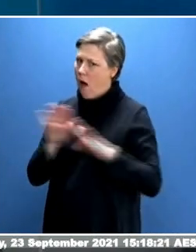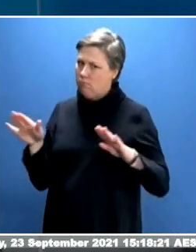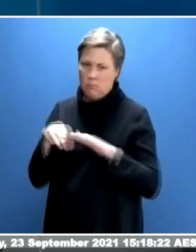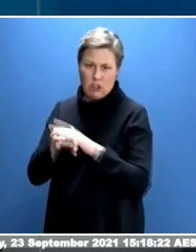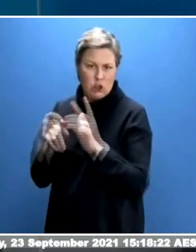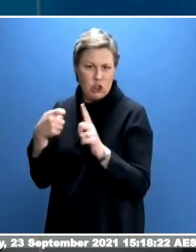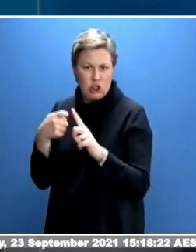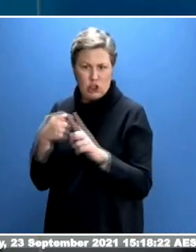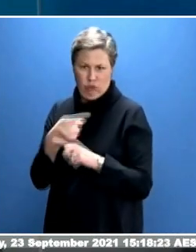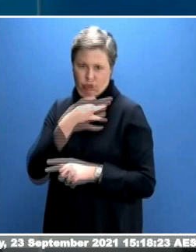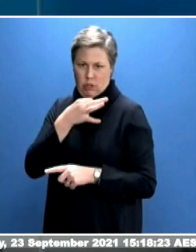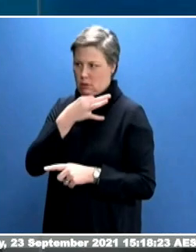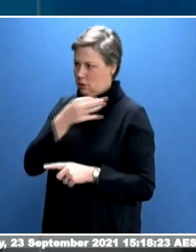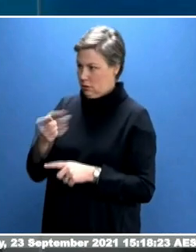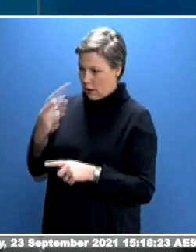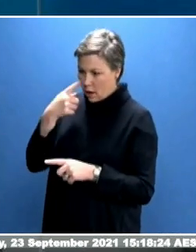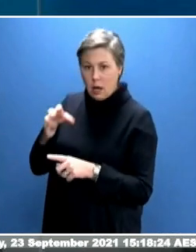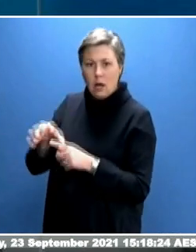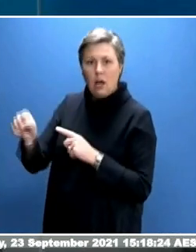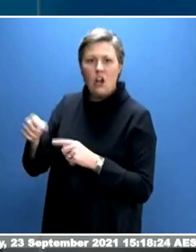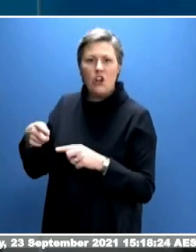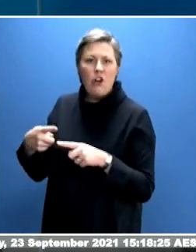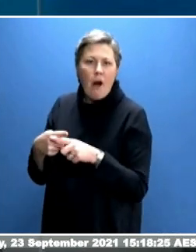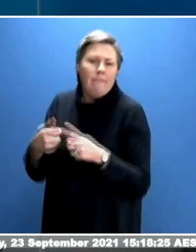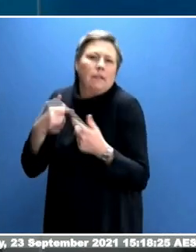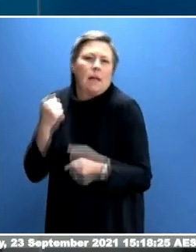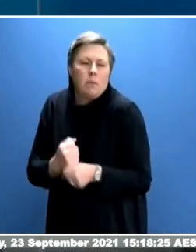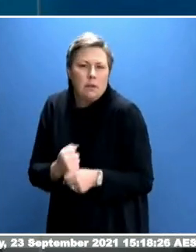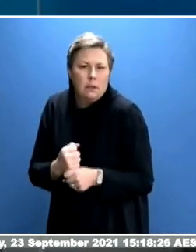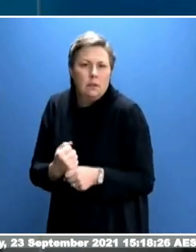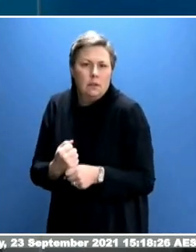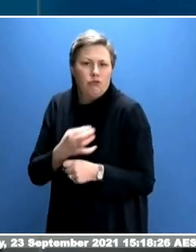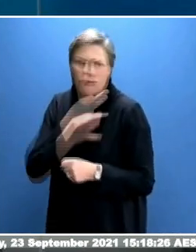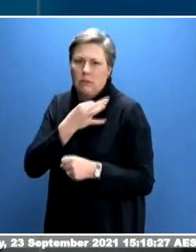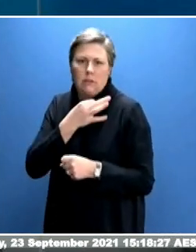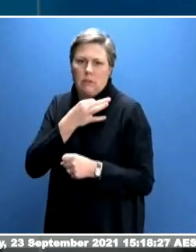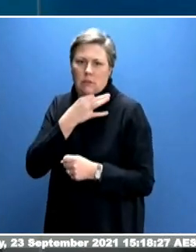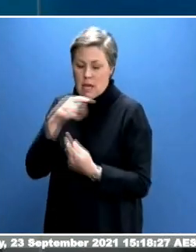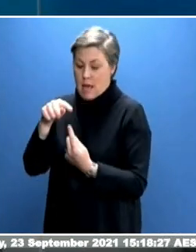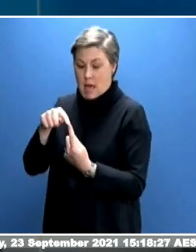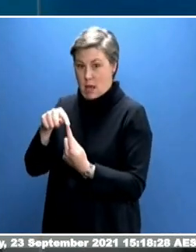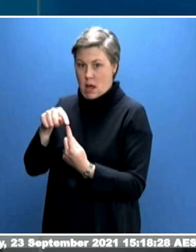there's high risk in her doing that. I see. And the other one cannot freely leave the residence